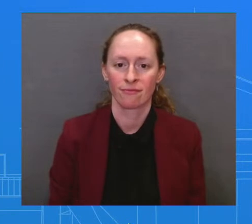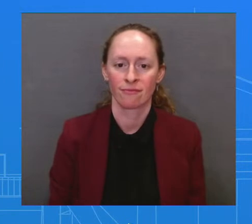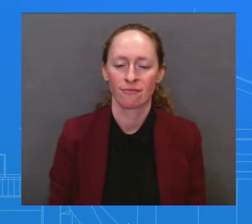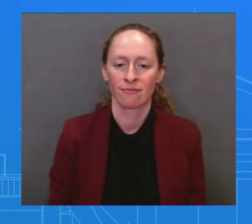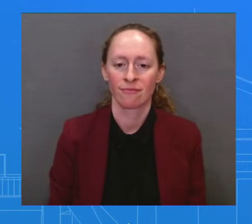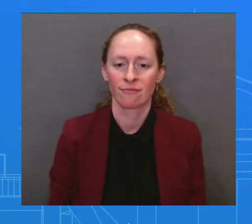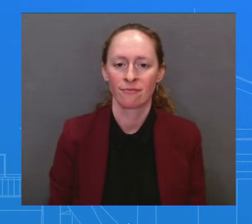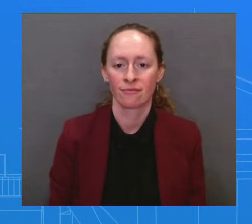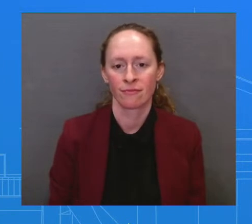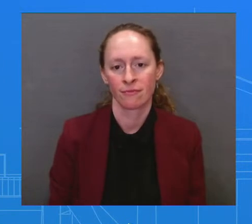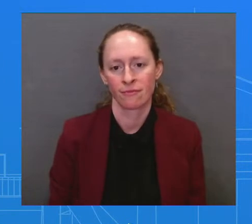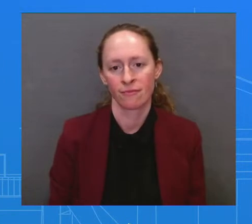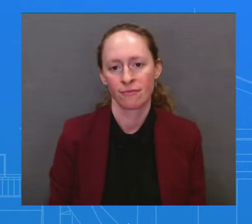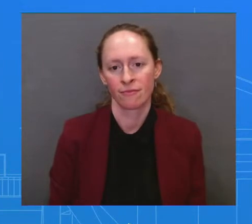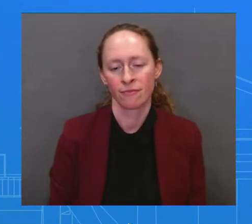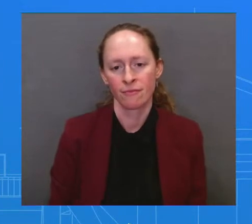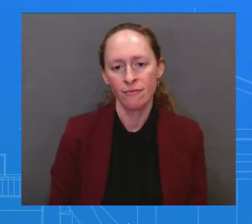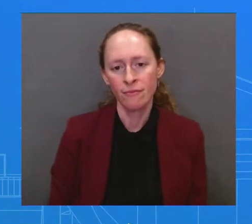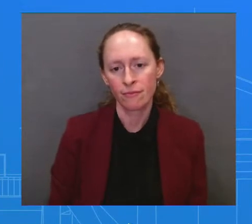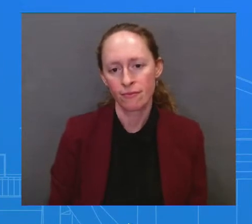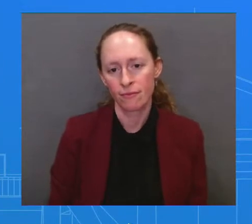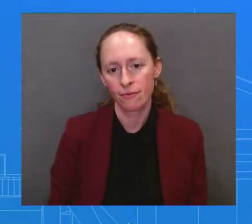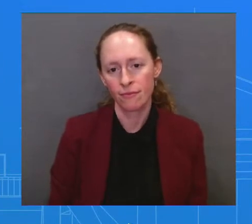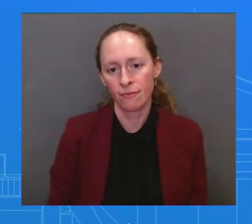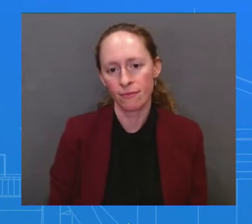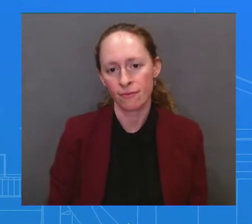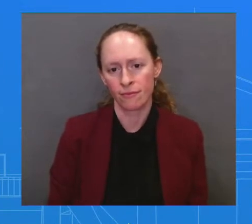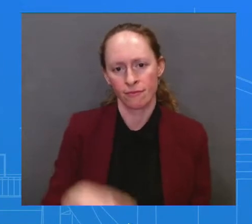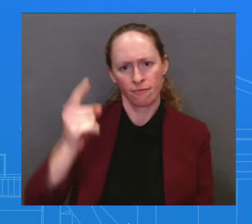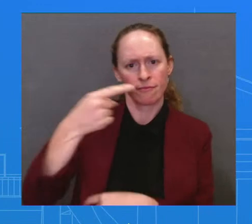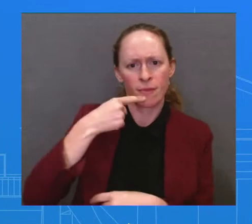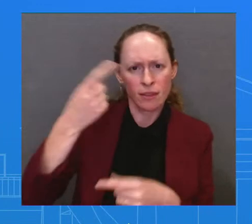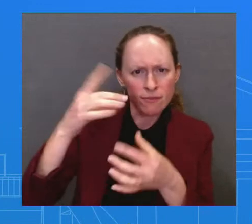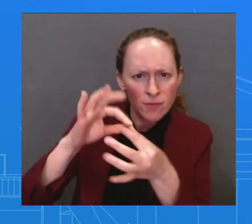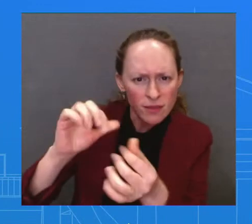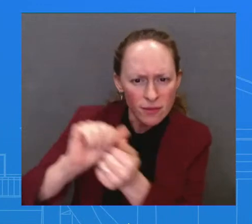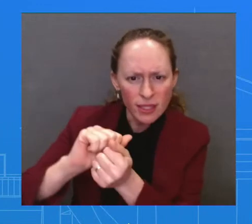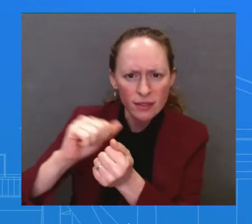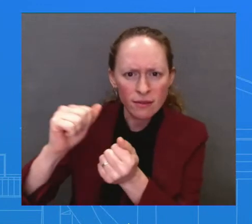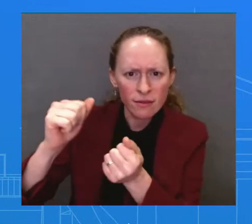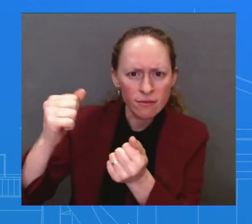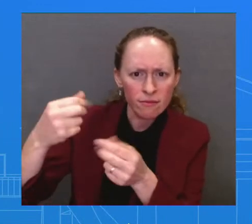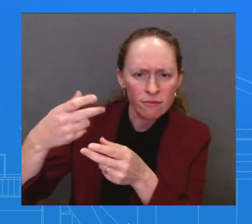to hundreds of thousands of Venezuelans. At the same time, the city of Eagle Pass in the Rio Grande